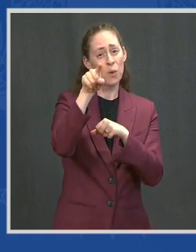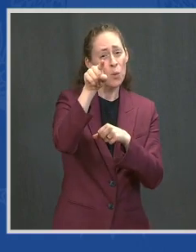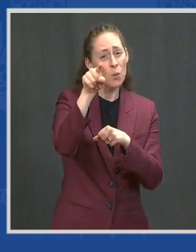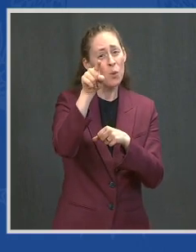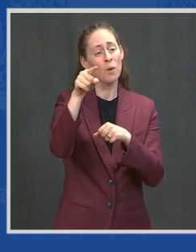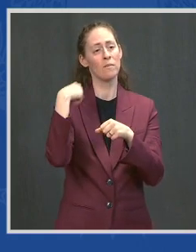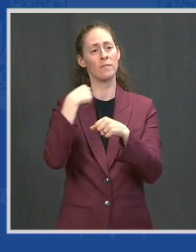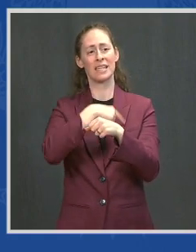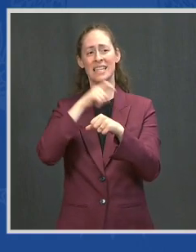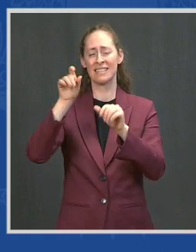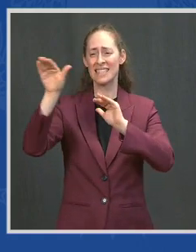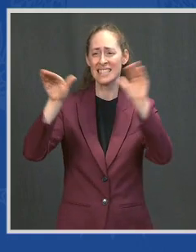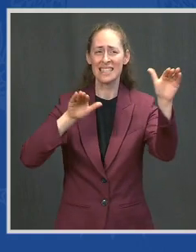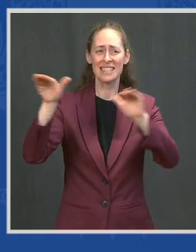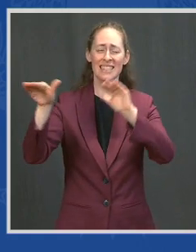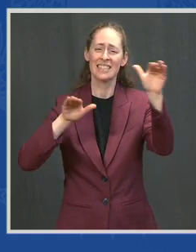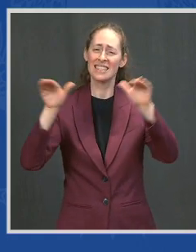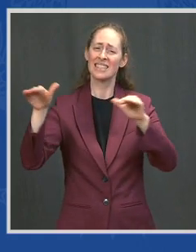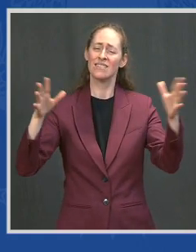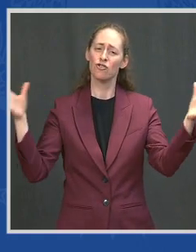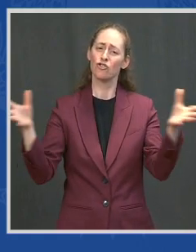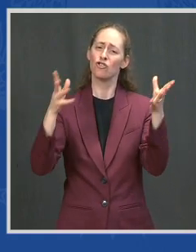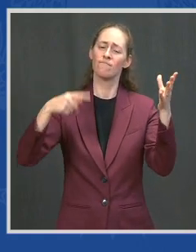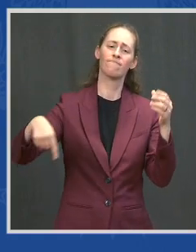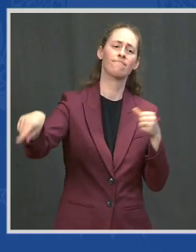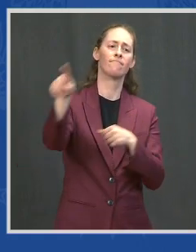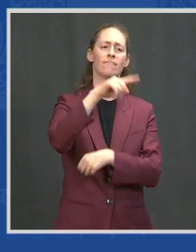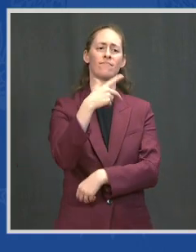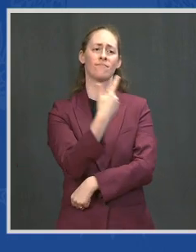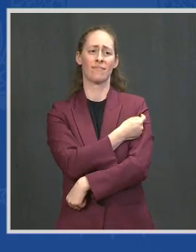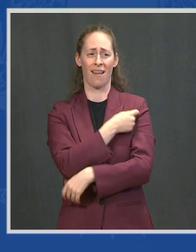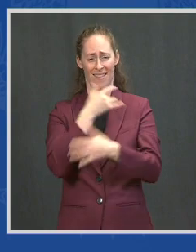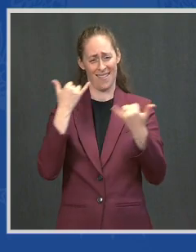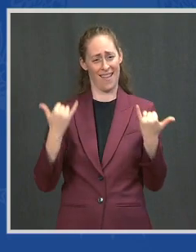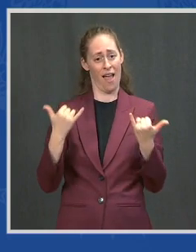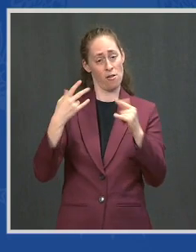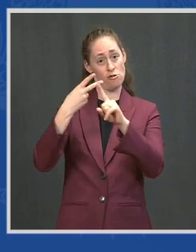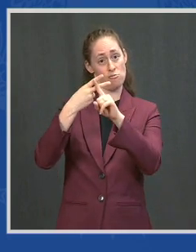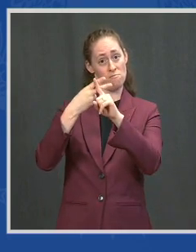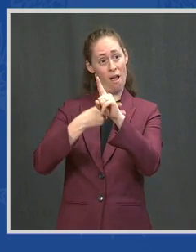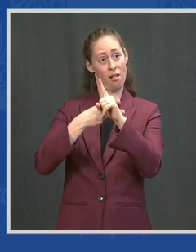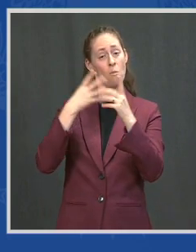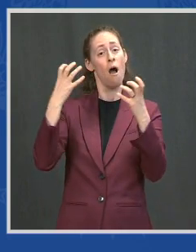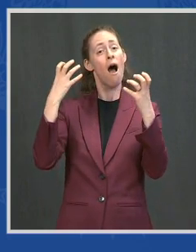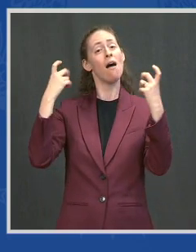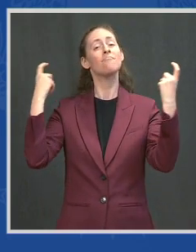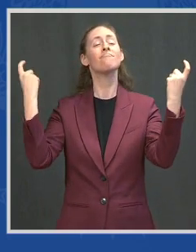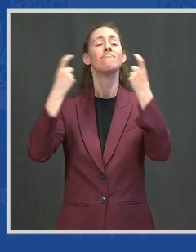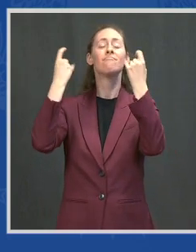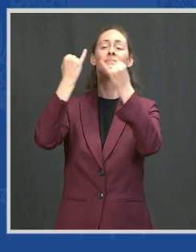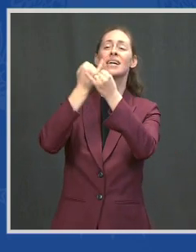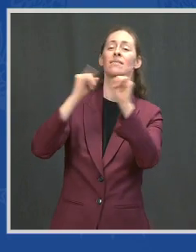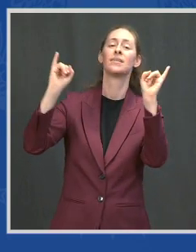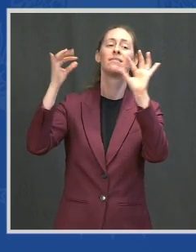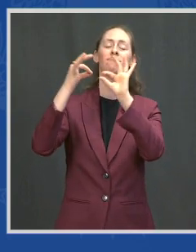Get vaccinated. In two months, let's celebrate our independence as a nation and our independence from this virus.